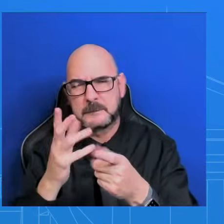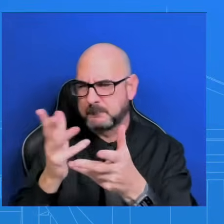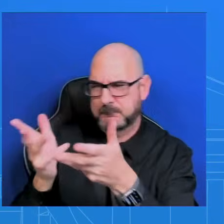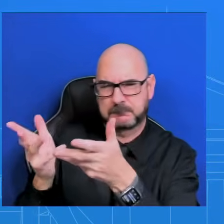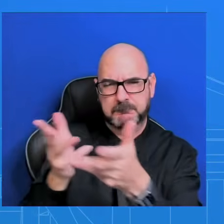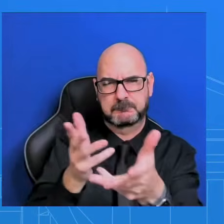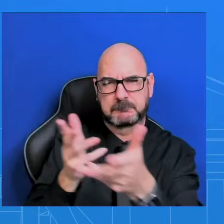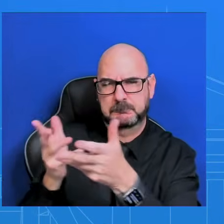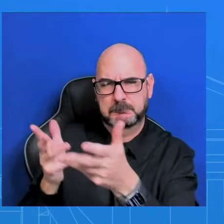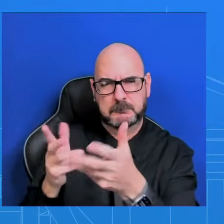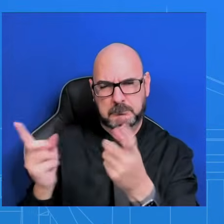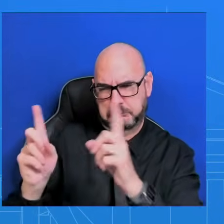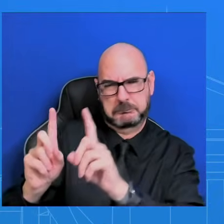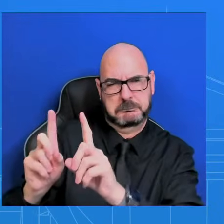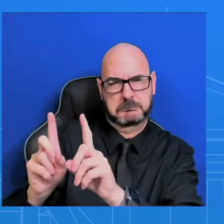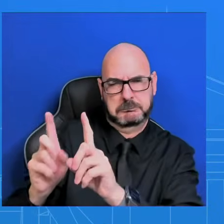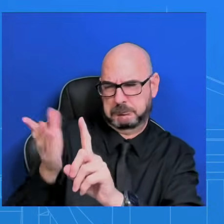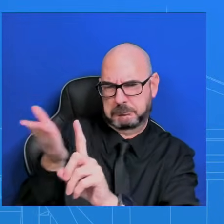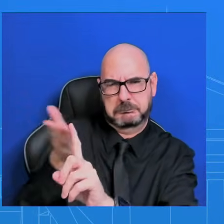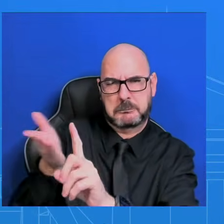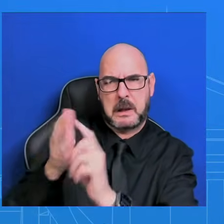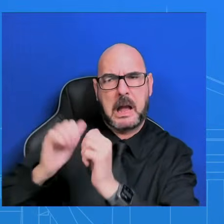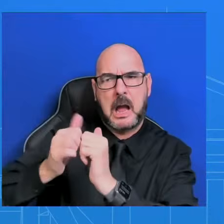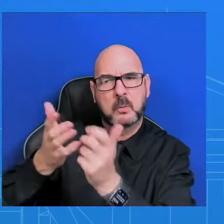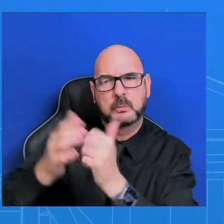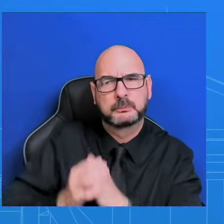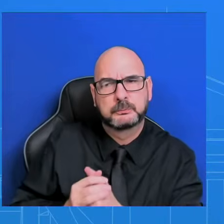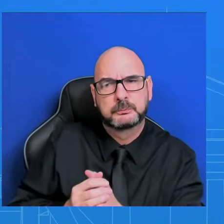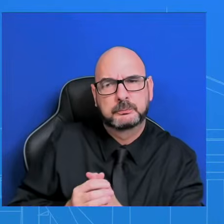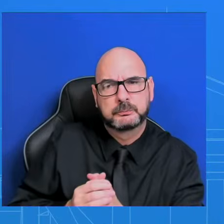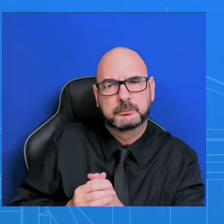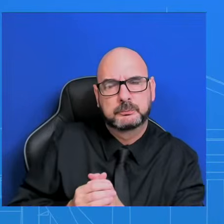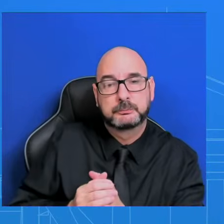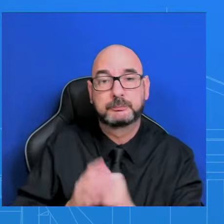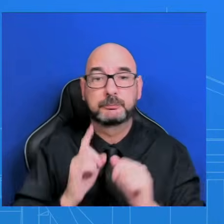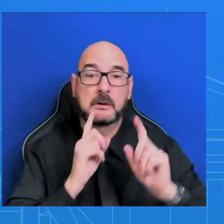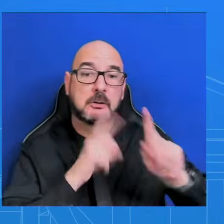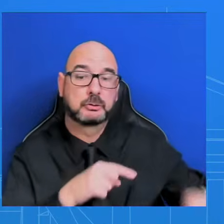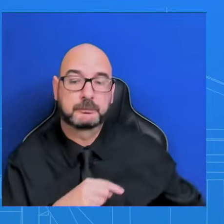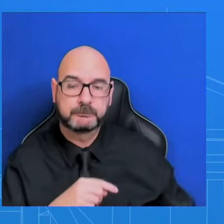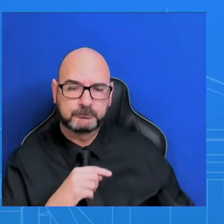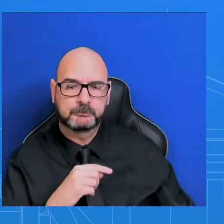Mr. Kirby: I won't get into the Prime Minister's side of the conversation. I think that's better for his staff that -- to speak to.